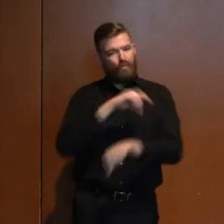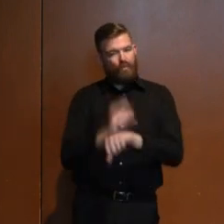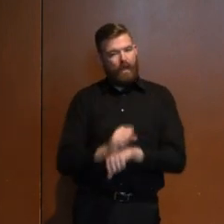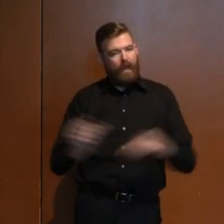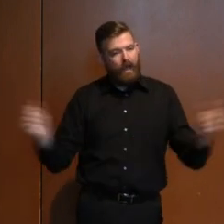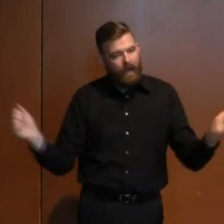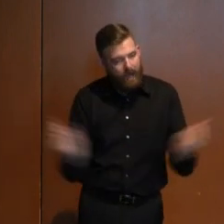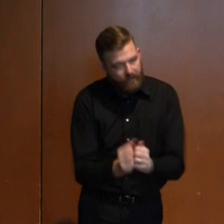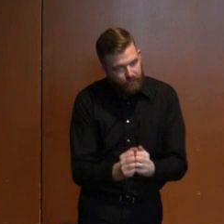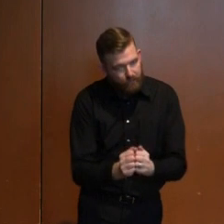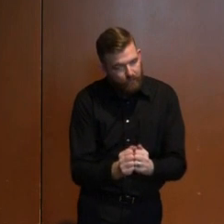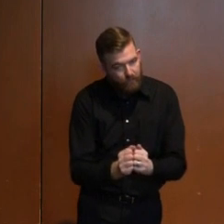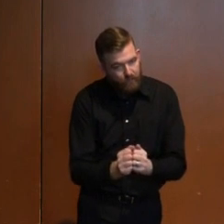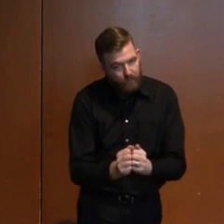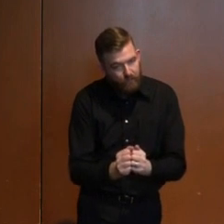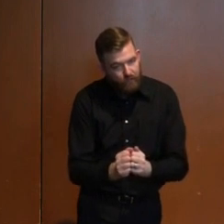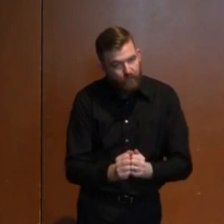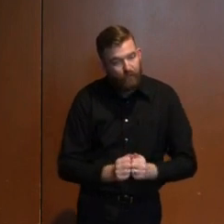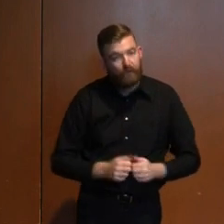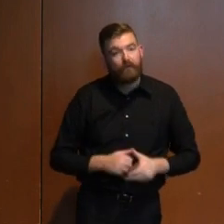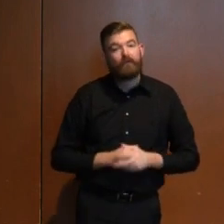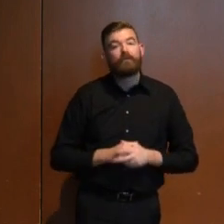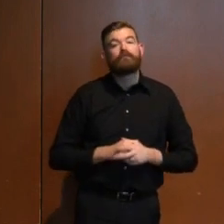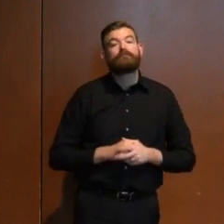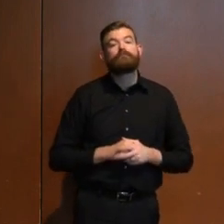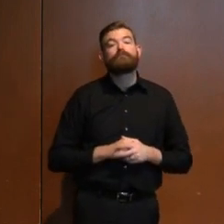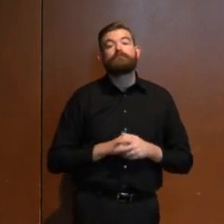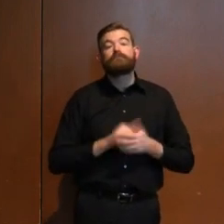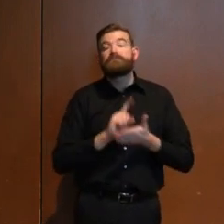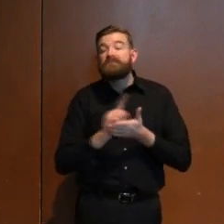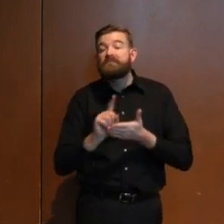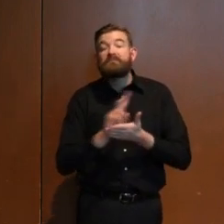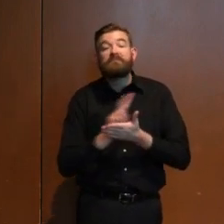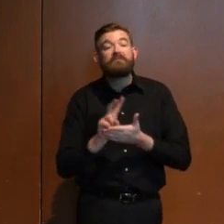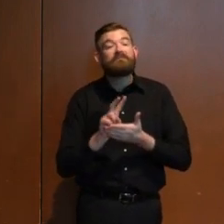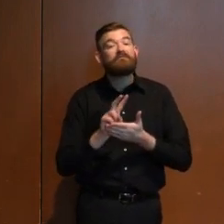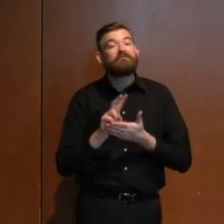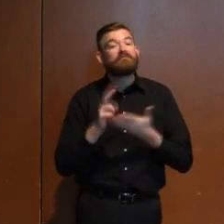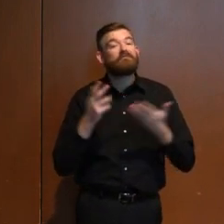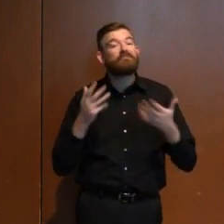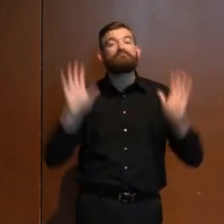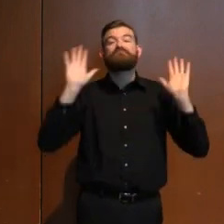WE'RE ALL IN THIS TOGETHER. THIS IS MUCH MORE LIKELY TO BE